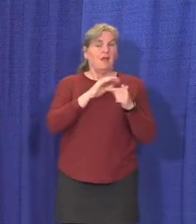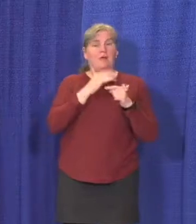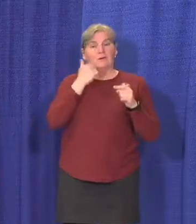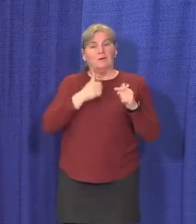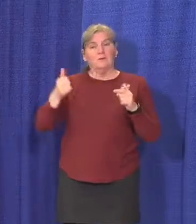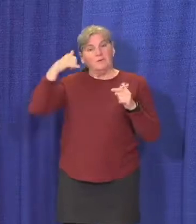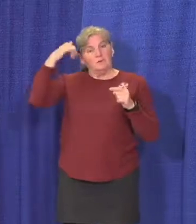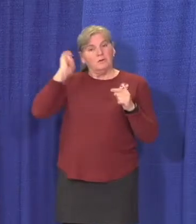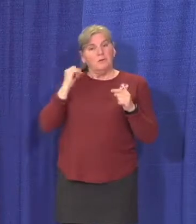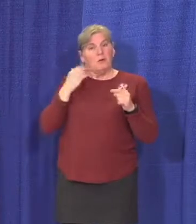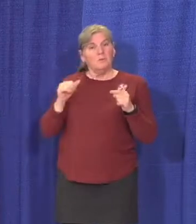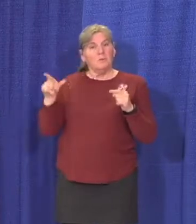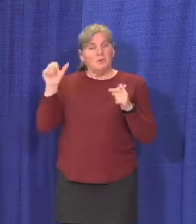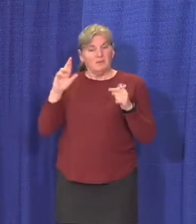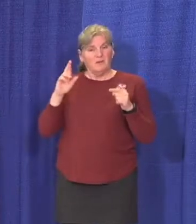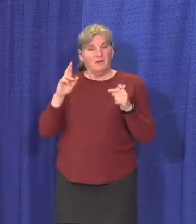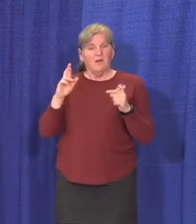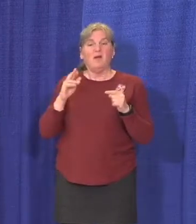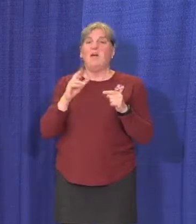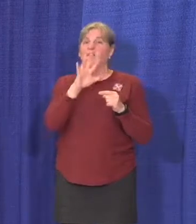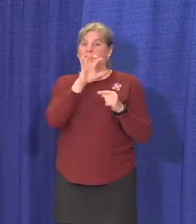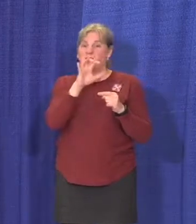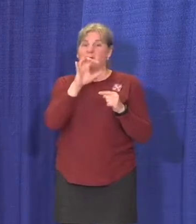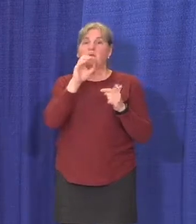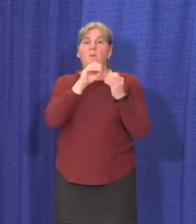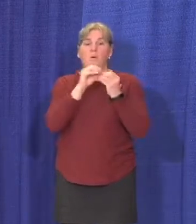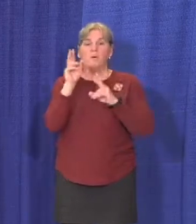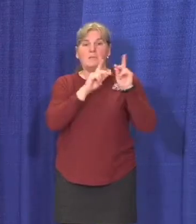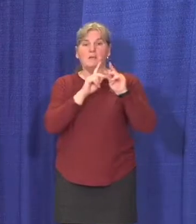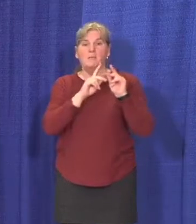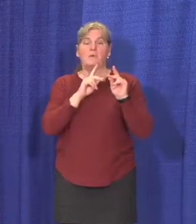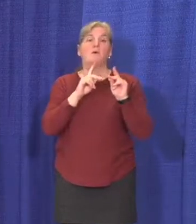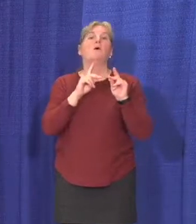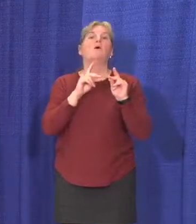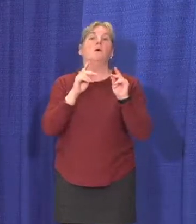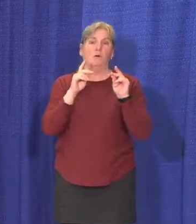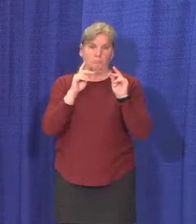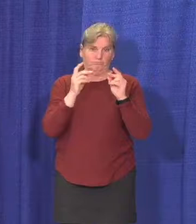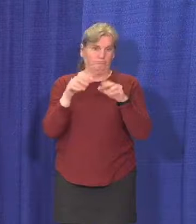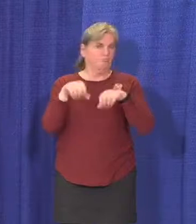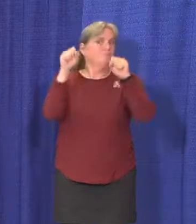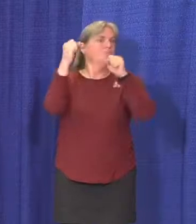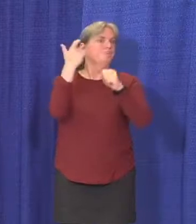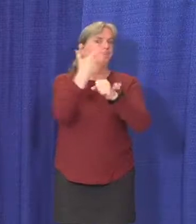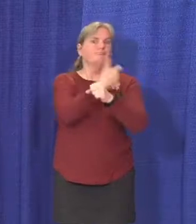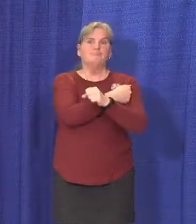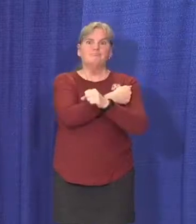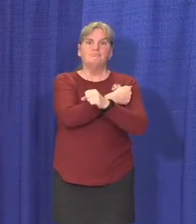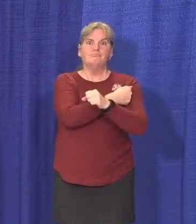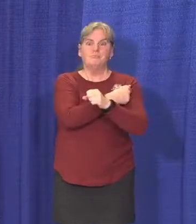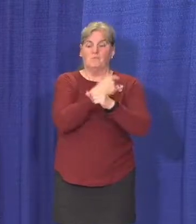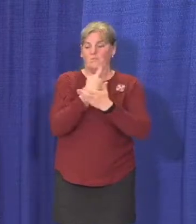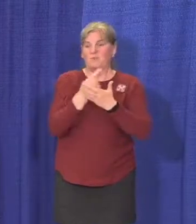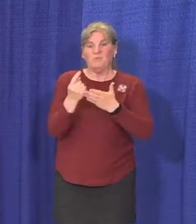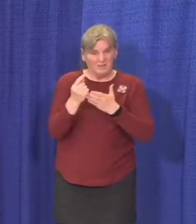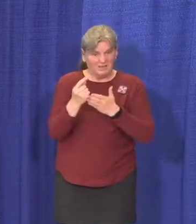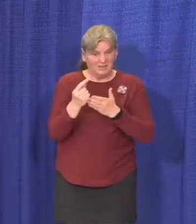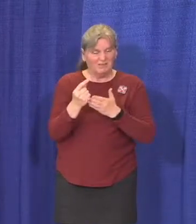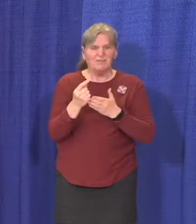Doctor Hanley and the premier we have seen nearly 500 more individuals get their first shot.